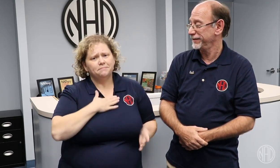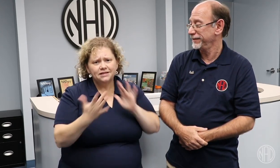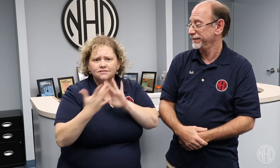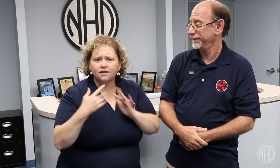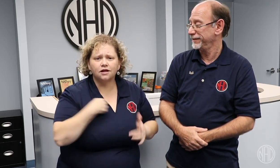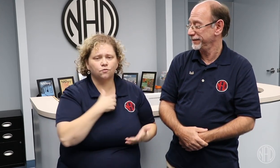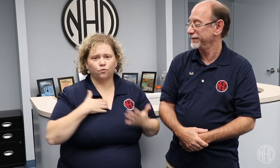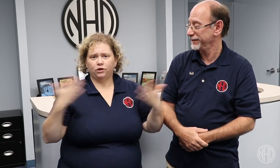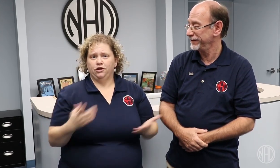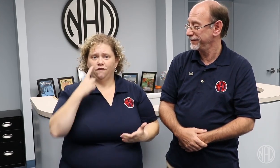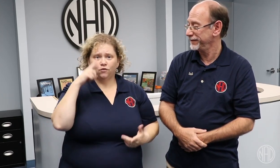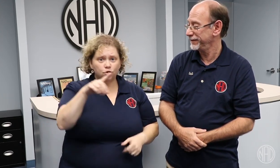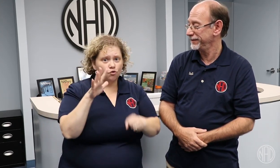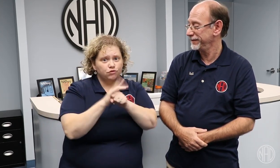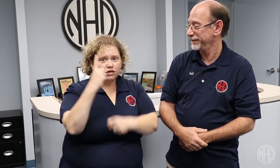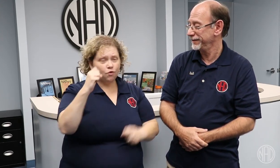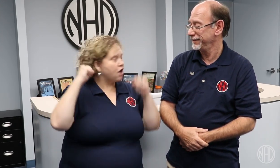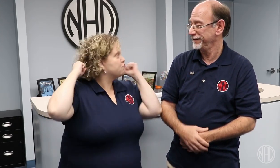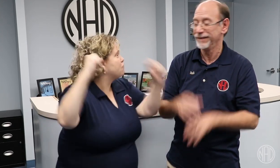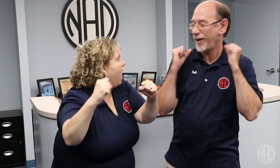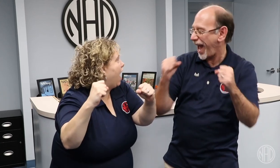We’re here for you Region I!